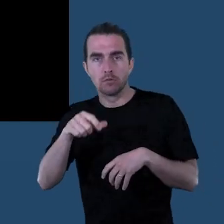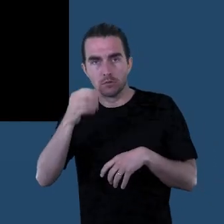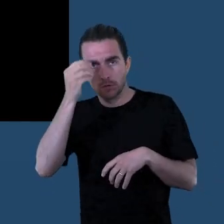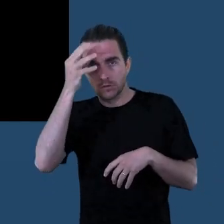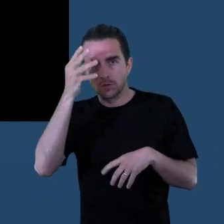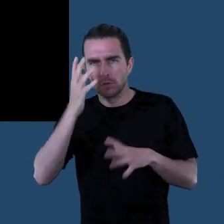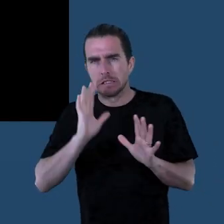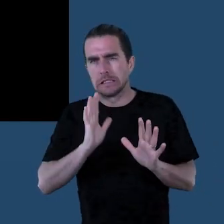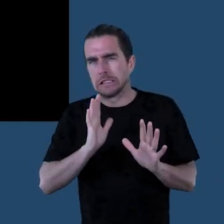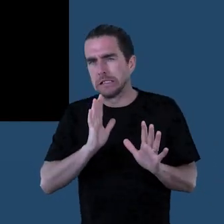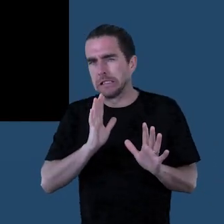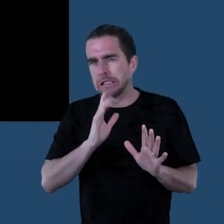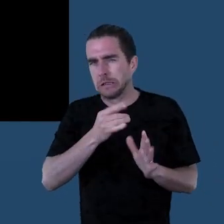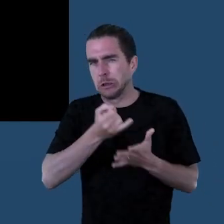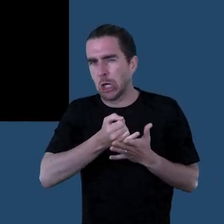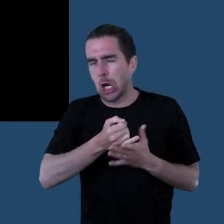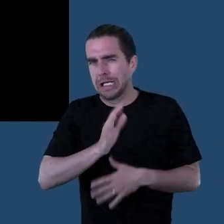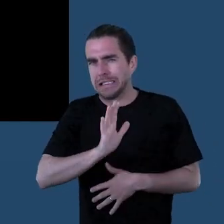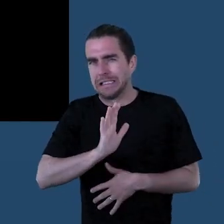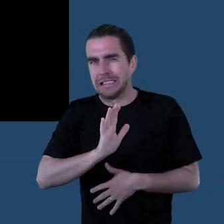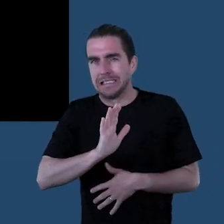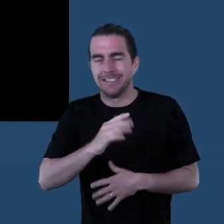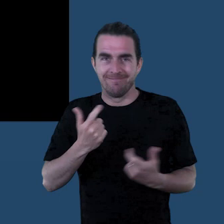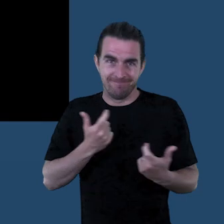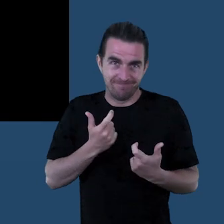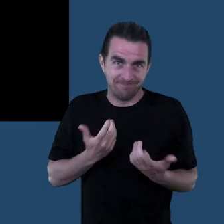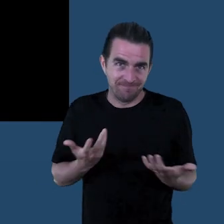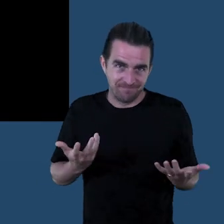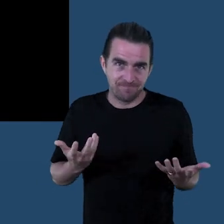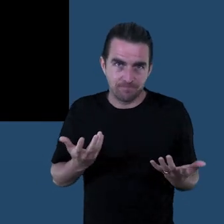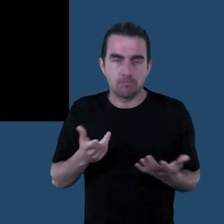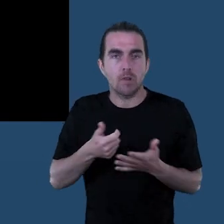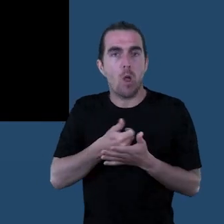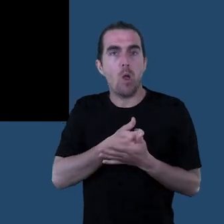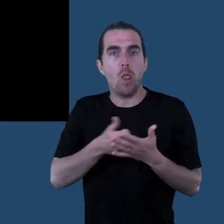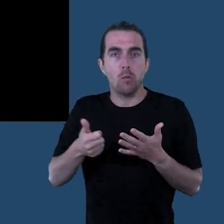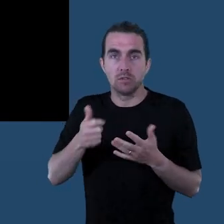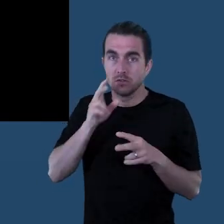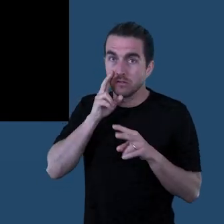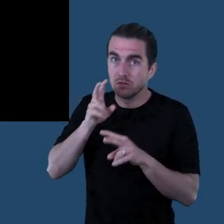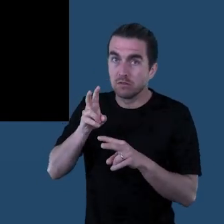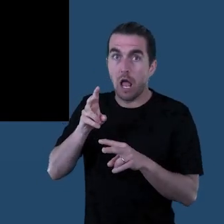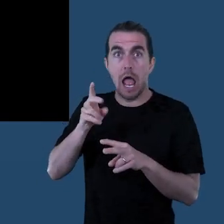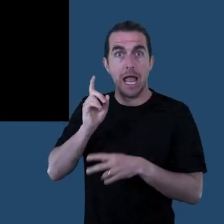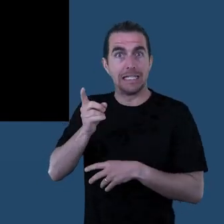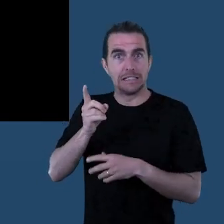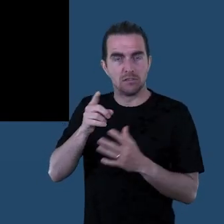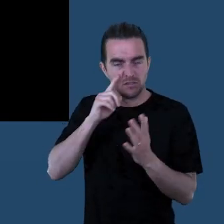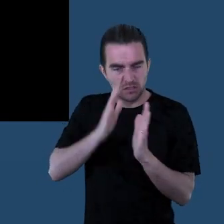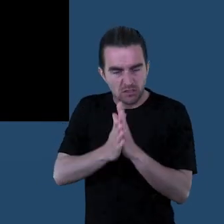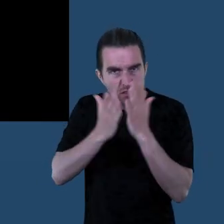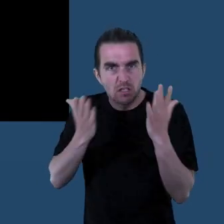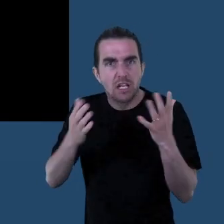so please, try not to make that mistake. Yes, they are often shown in dinosaur books,